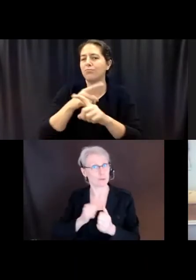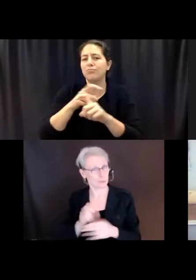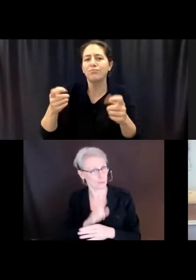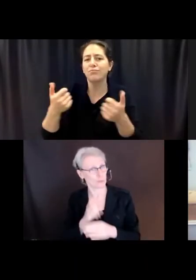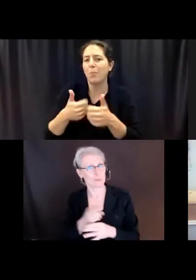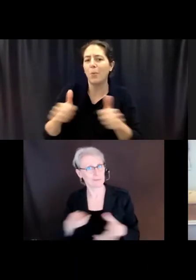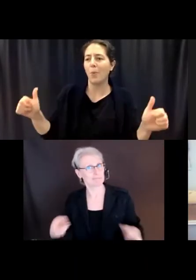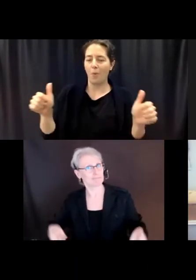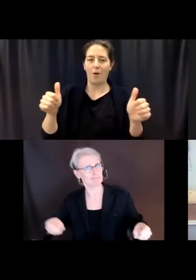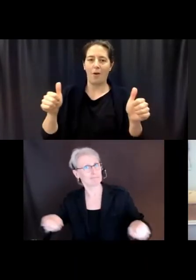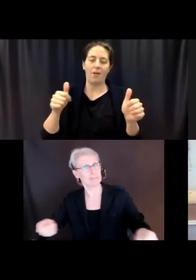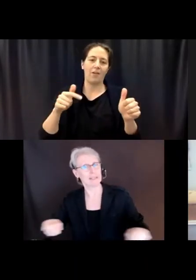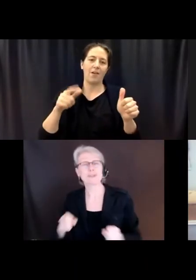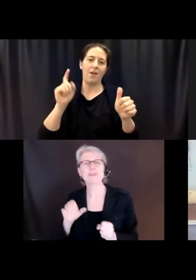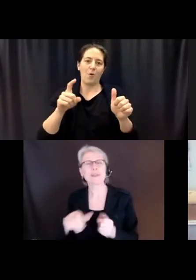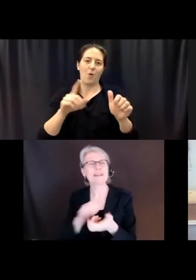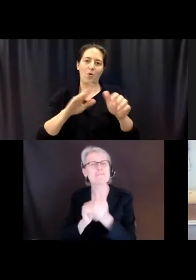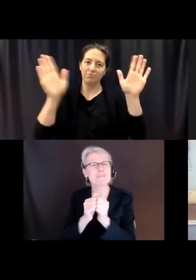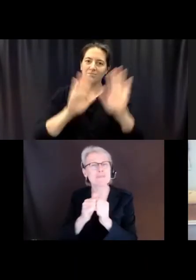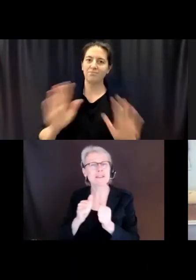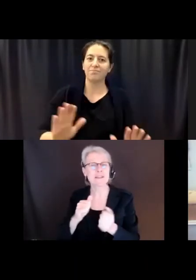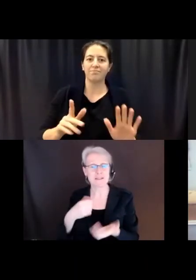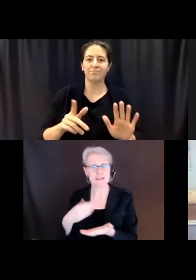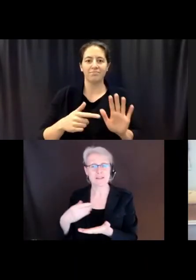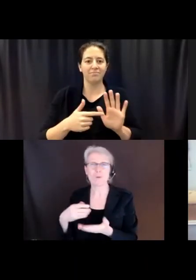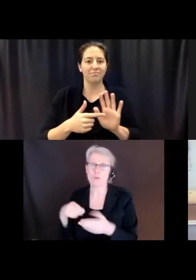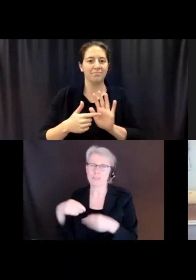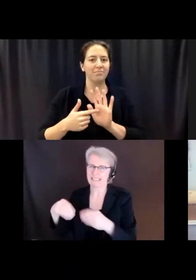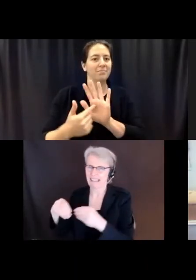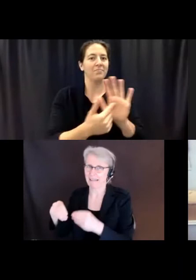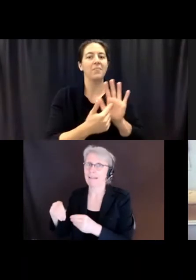OR FROM OUR WEB STORE ARE GOING TO HELP BRING US TOGETHER TO ORGANIZE MORE OF THESE